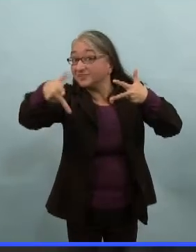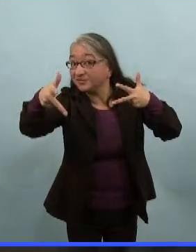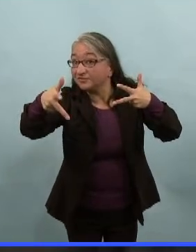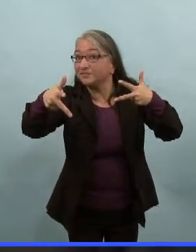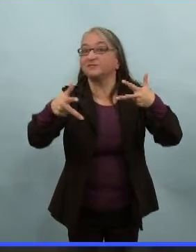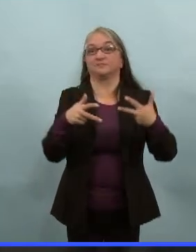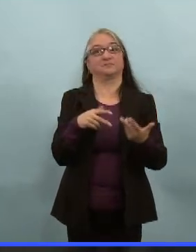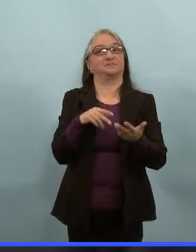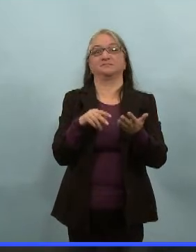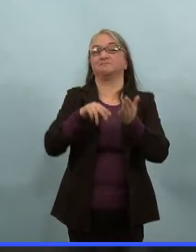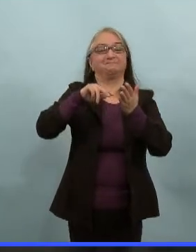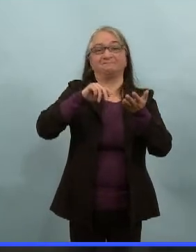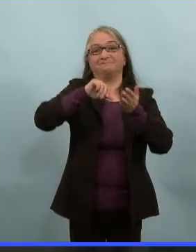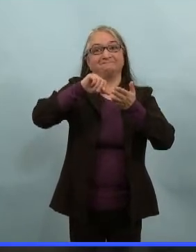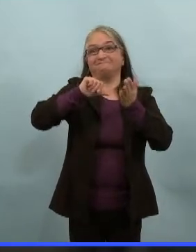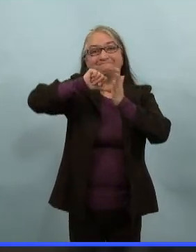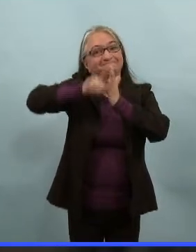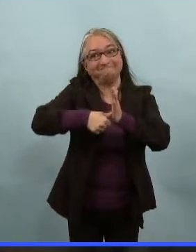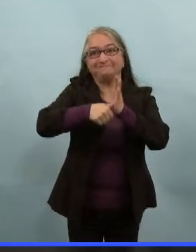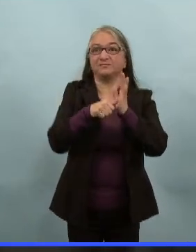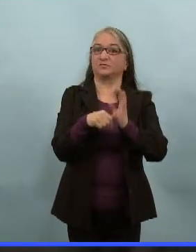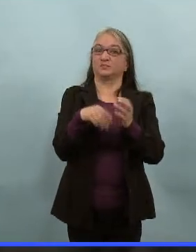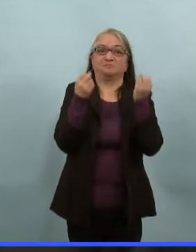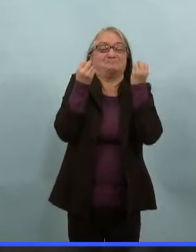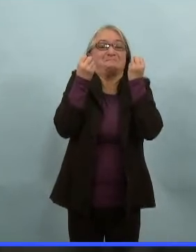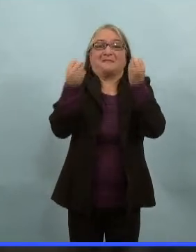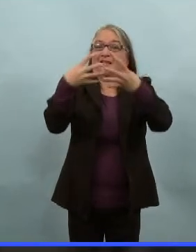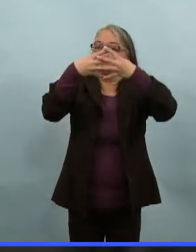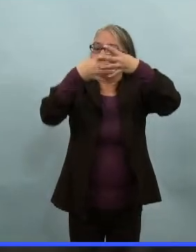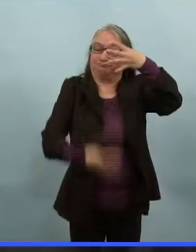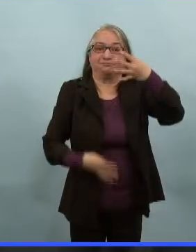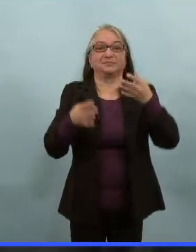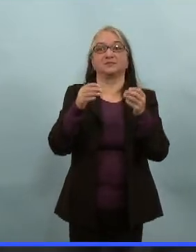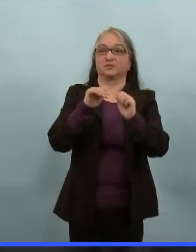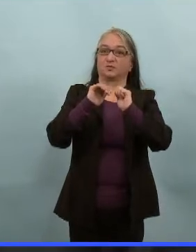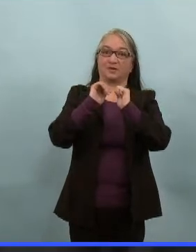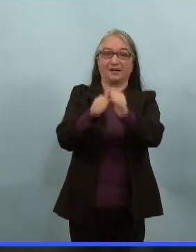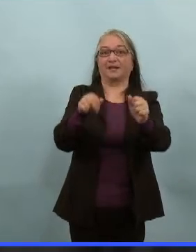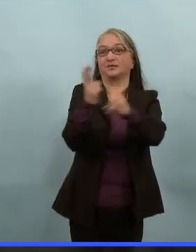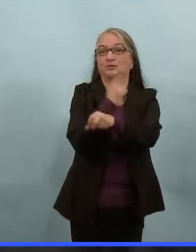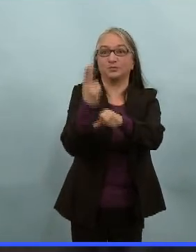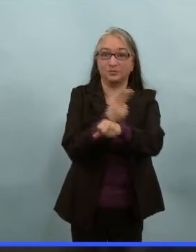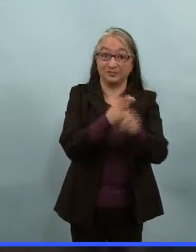that everyone can utilize whether you're an individual as a family as a community as a